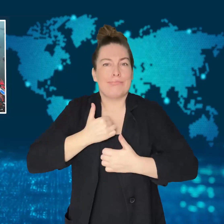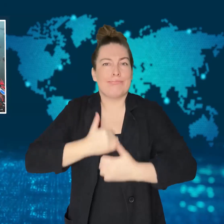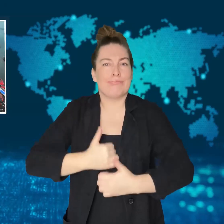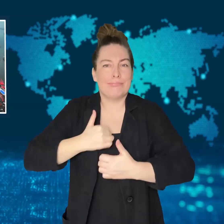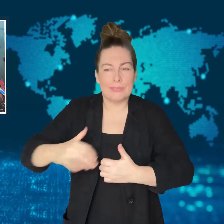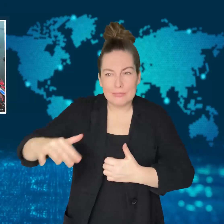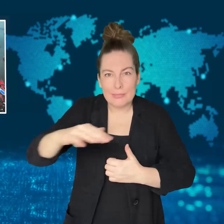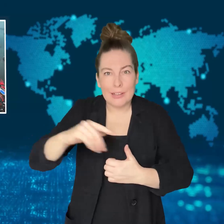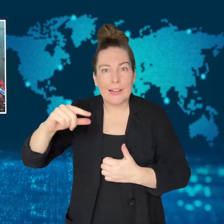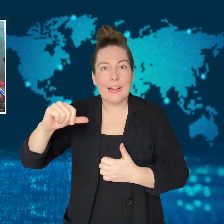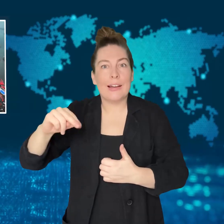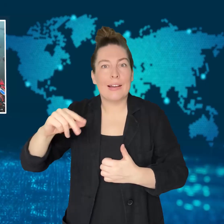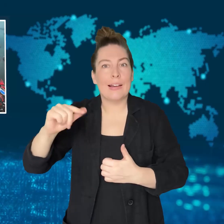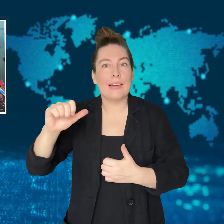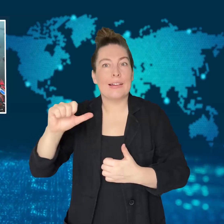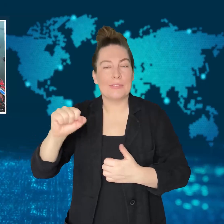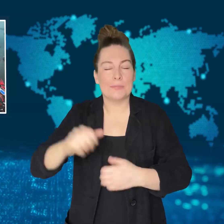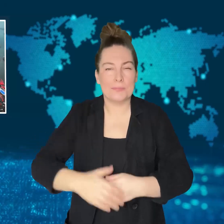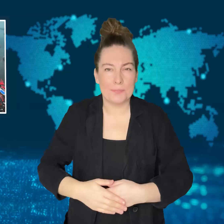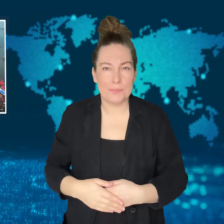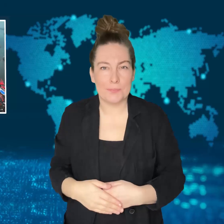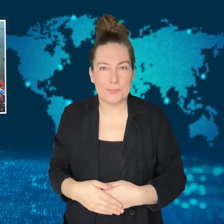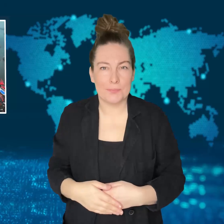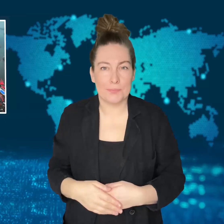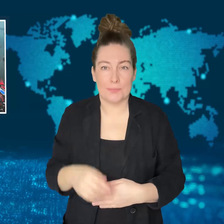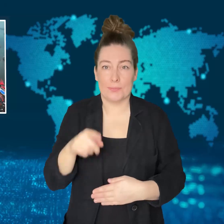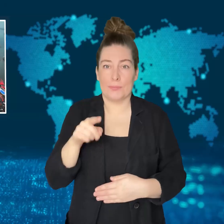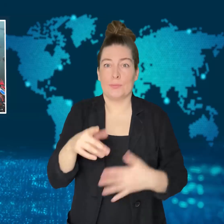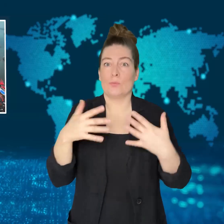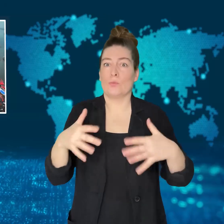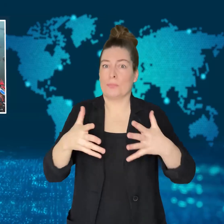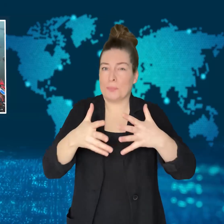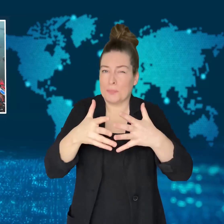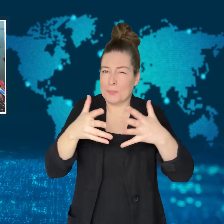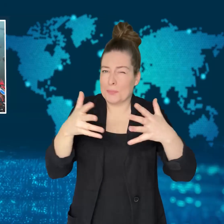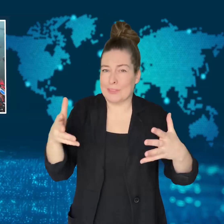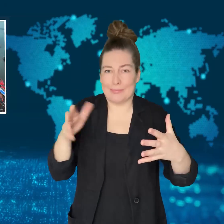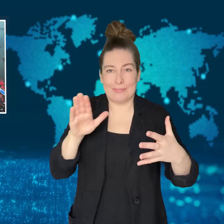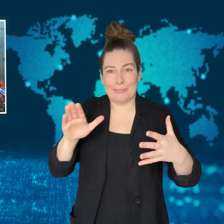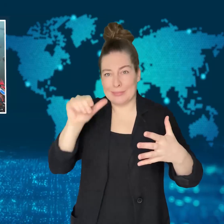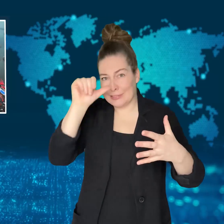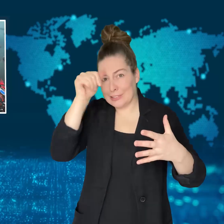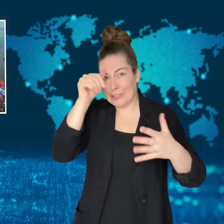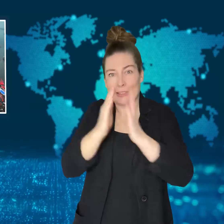the world have traveled to India to bathe in the Ganges.